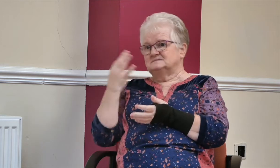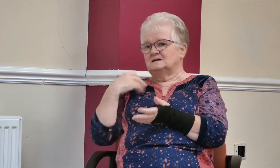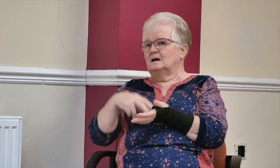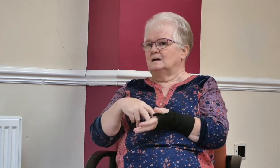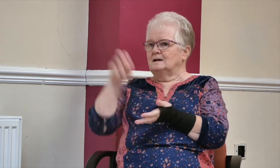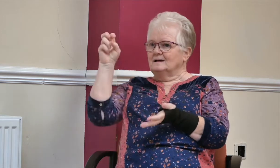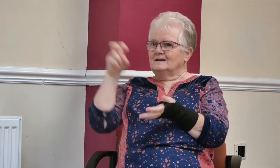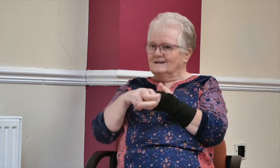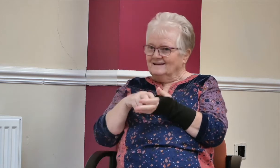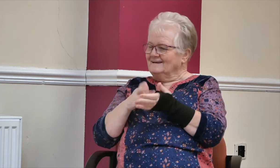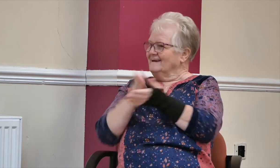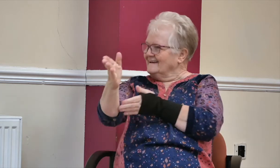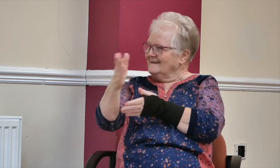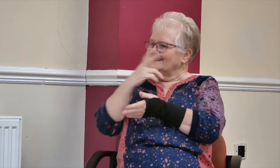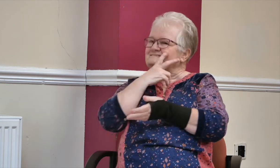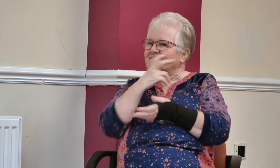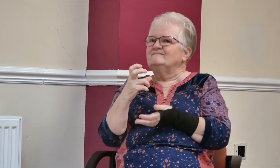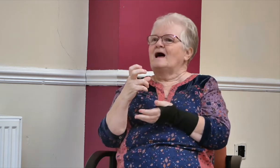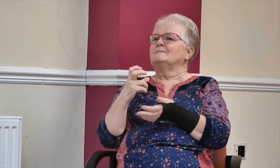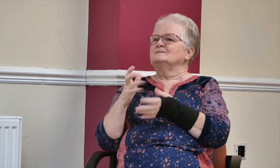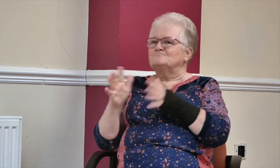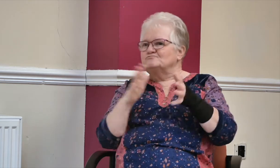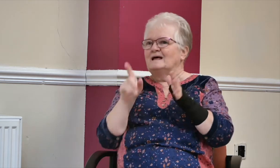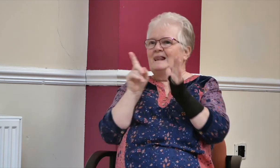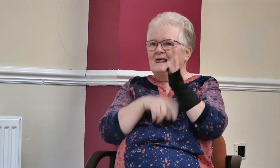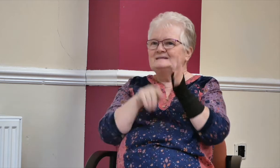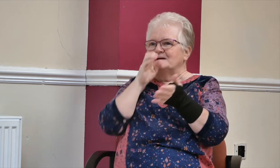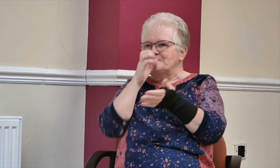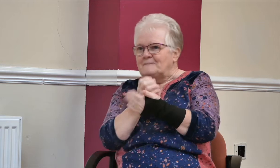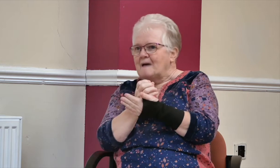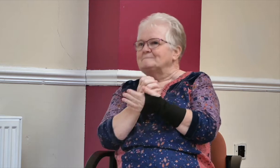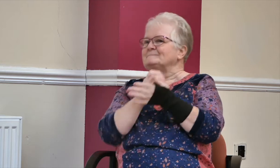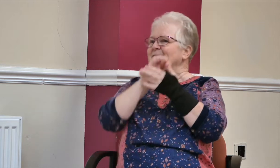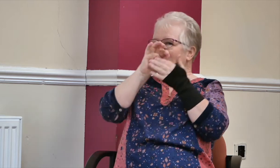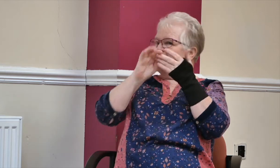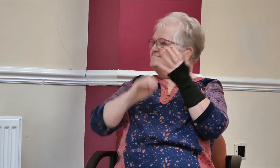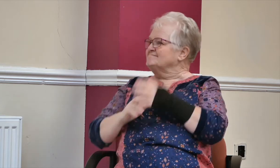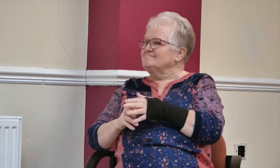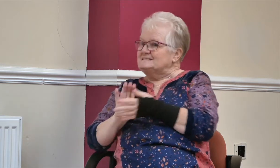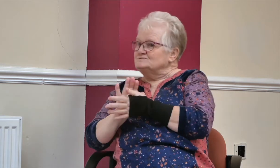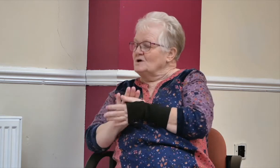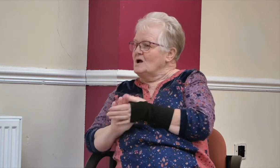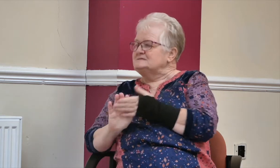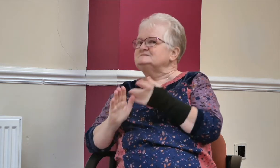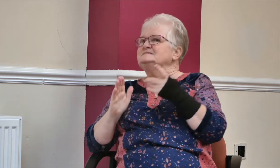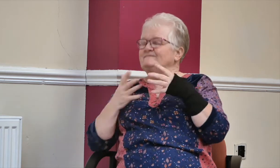I was delighted when I finally turned 18, and could go to the 'proper' Deaf Club. I could stay chatting till late, go to the pub, and so on. I really enjoyed it.